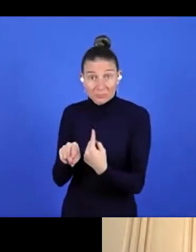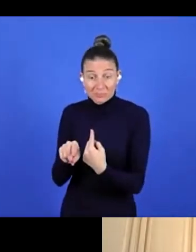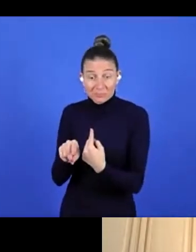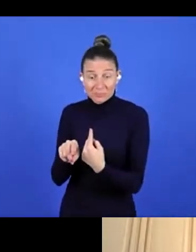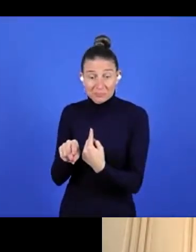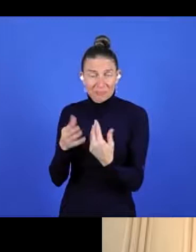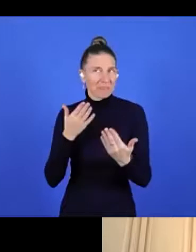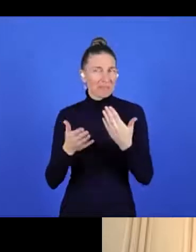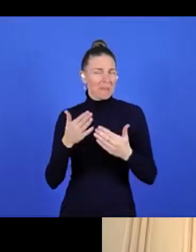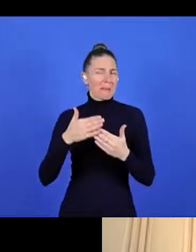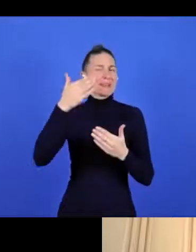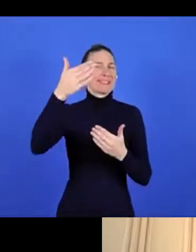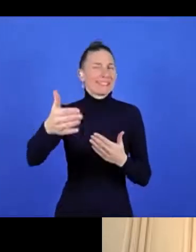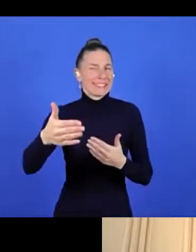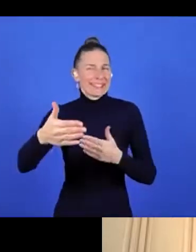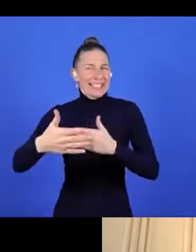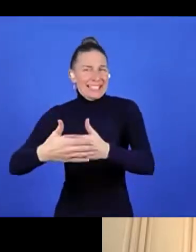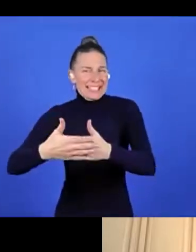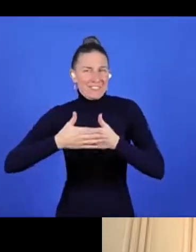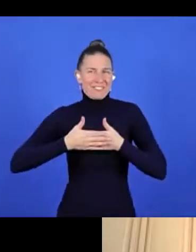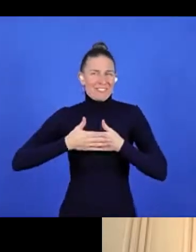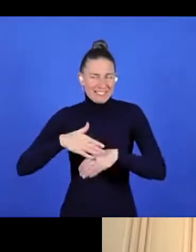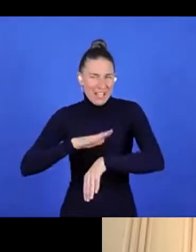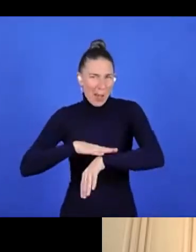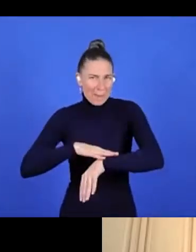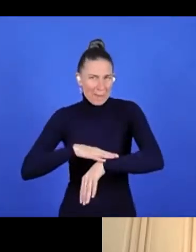, you can type the answer directly there